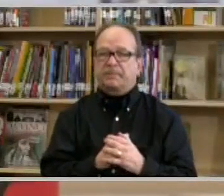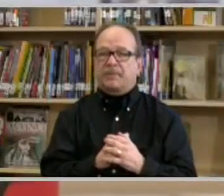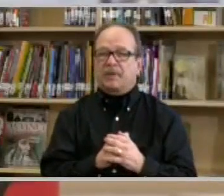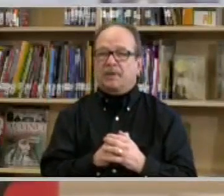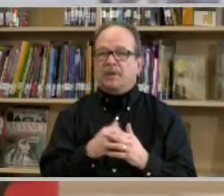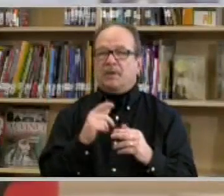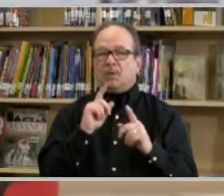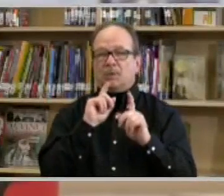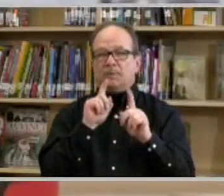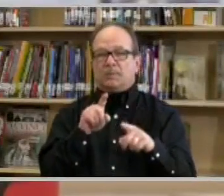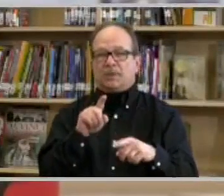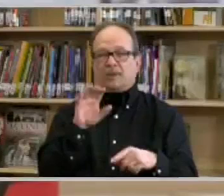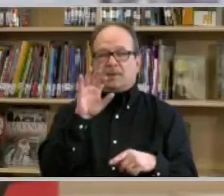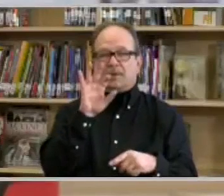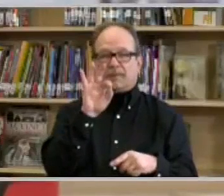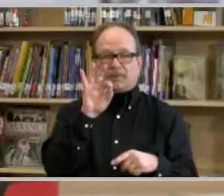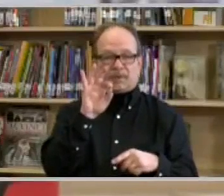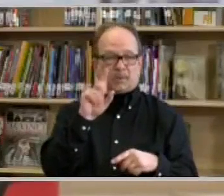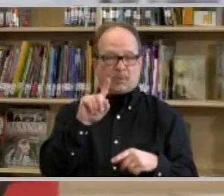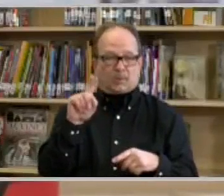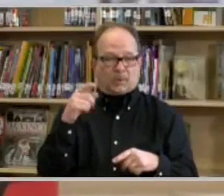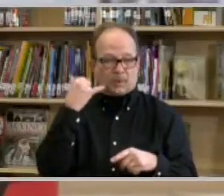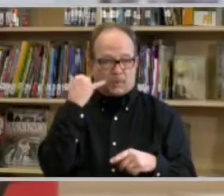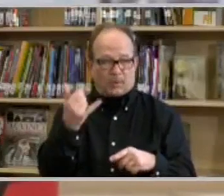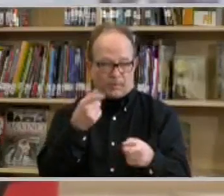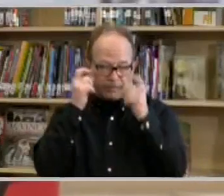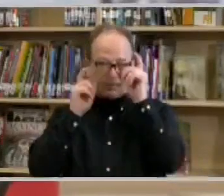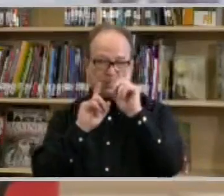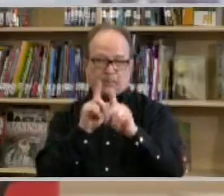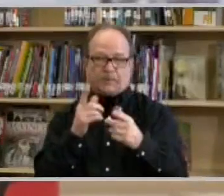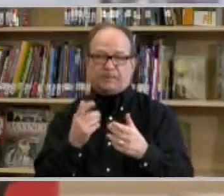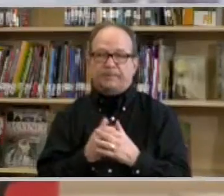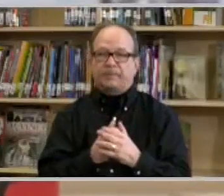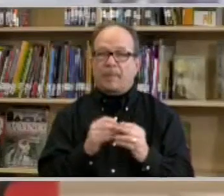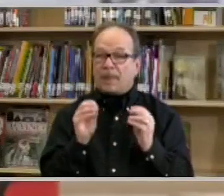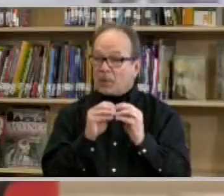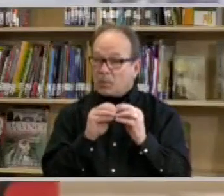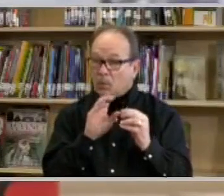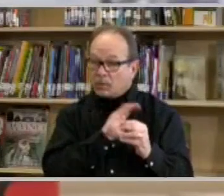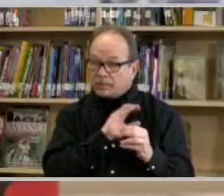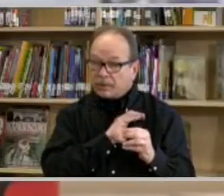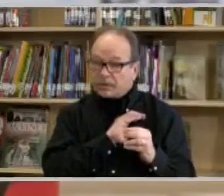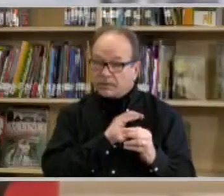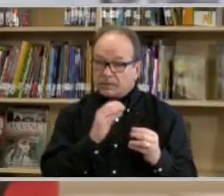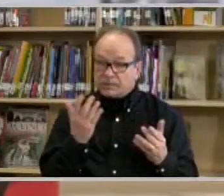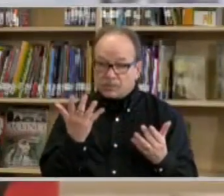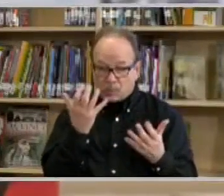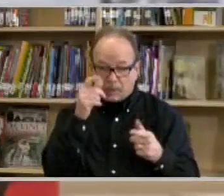TRAINING, RESPONSIVENESS TO 9-1-1 CALLS FOR SERVICE,